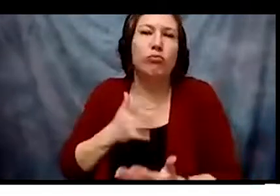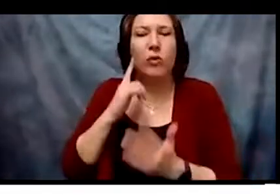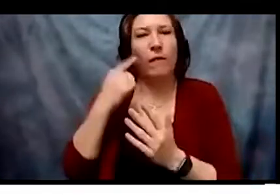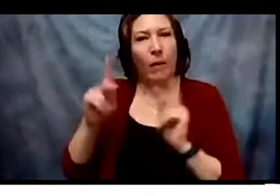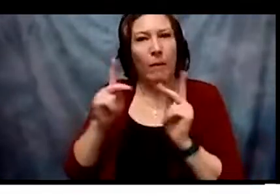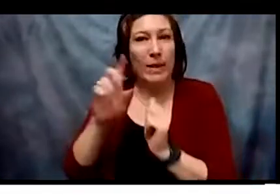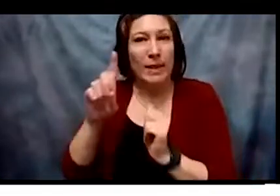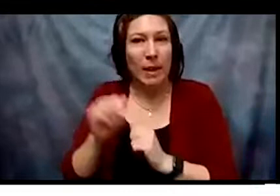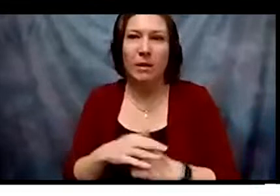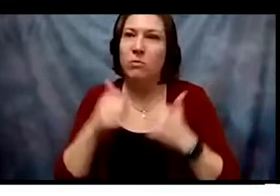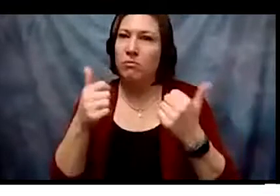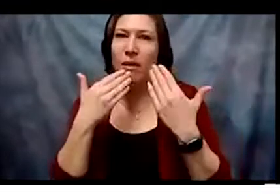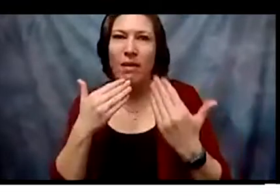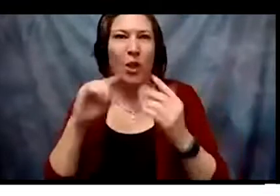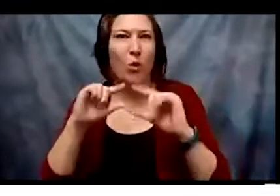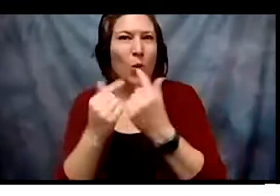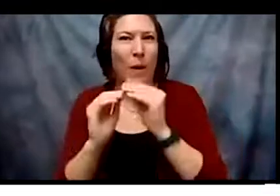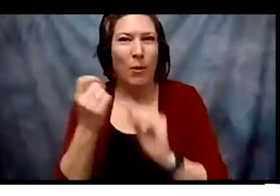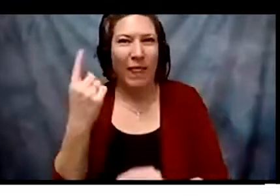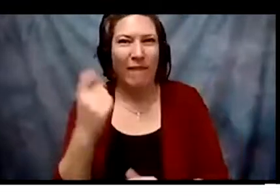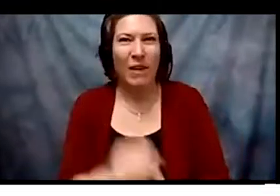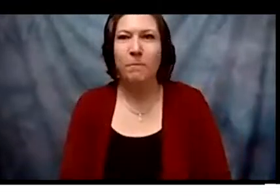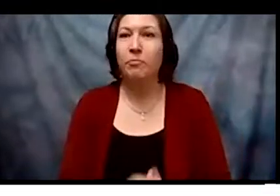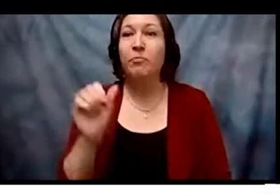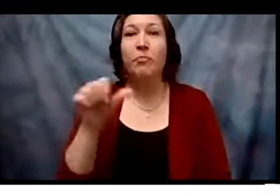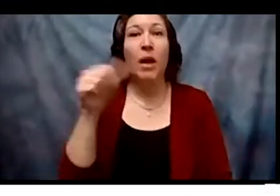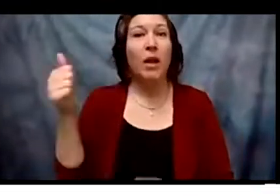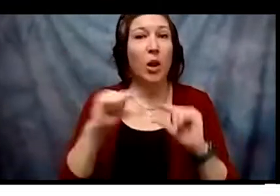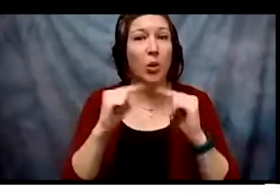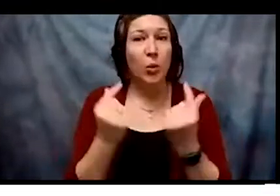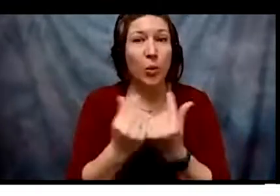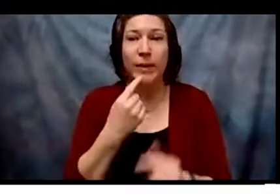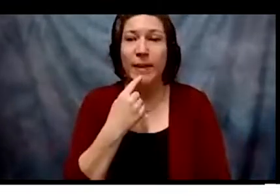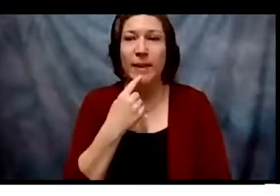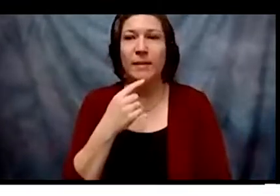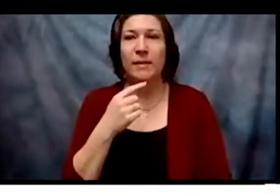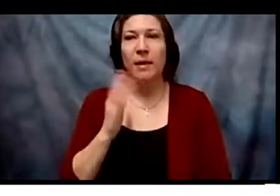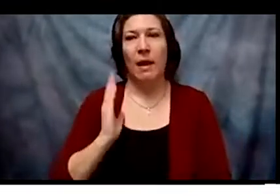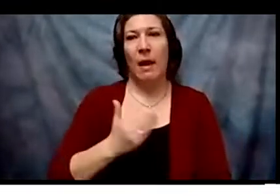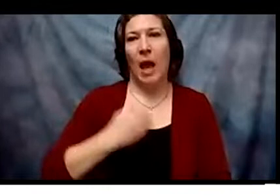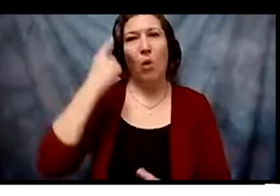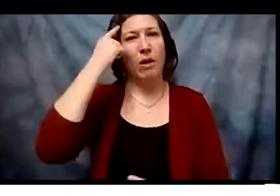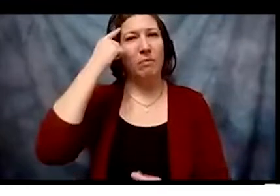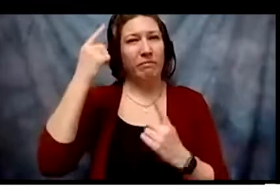group, group 11. Another group stated that there are areas that disability is left out